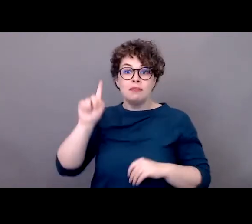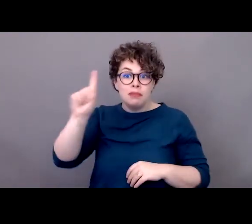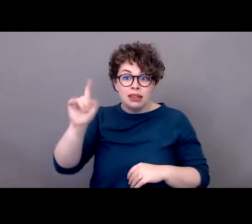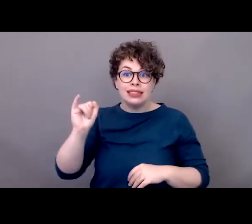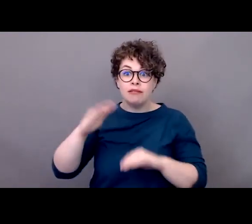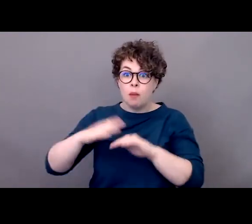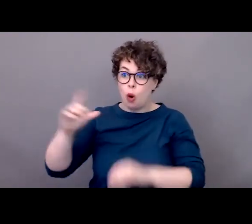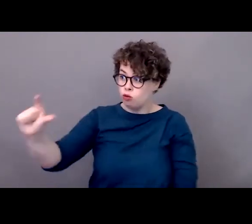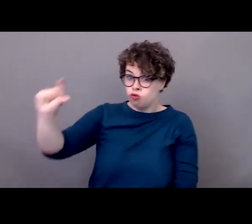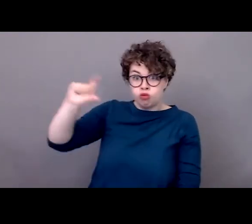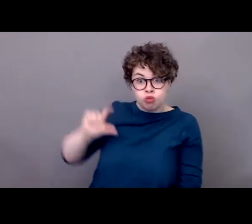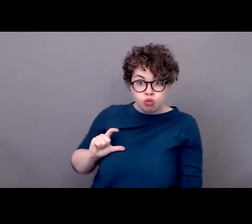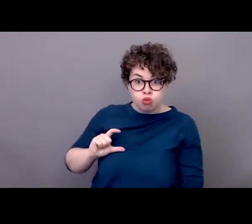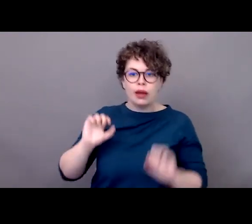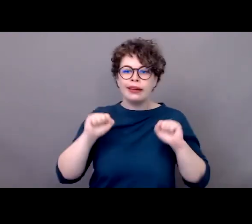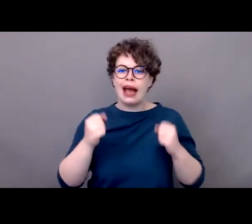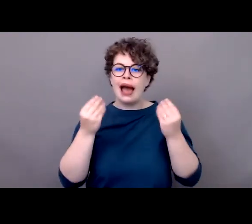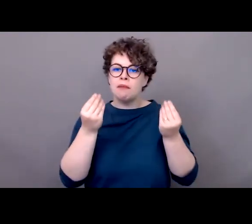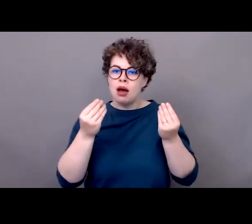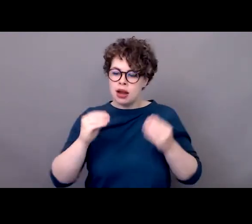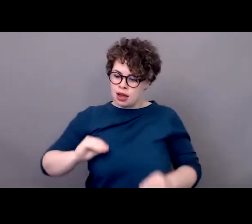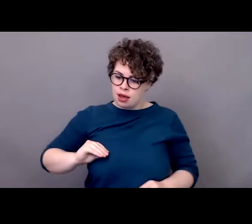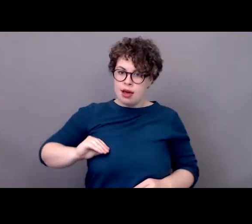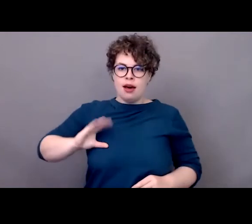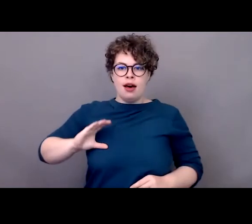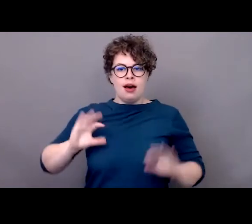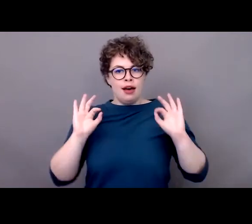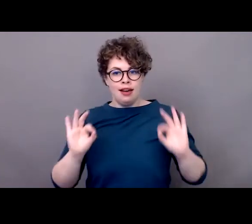So, when we're starting to think about investments and how to try to support